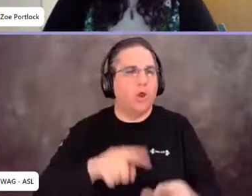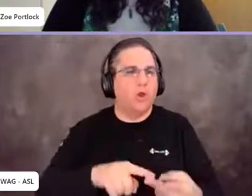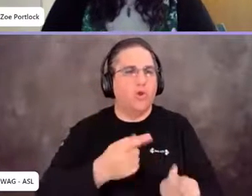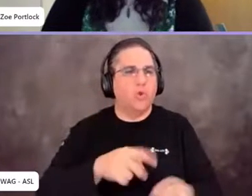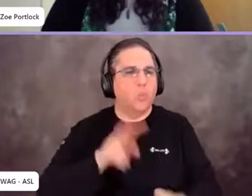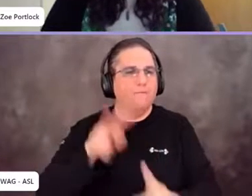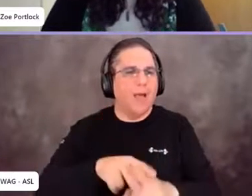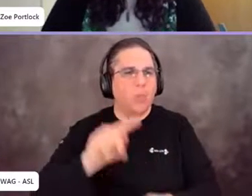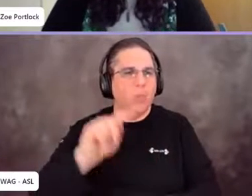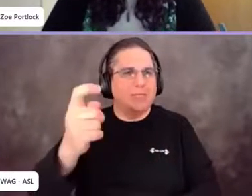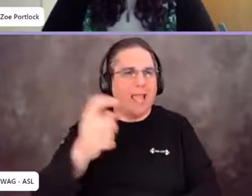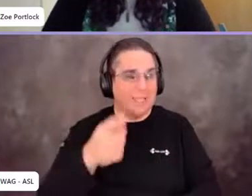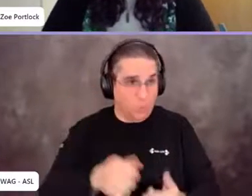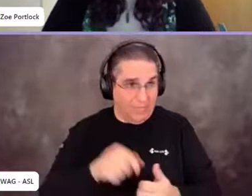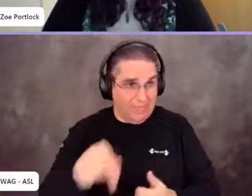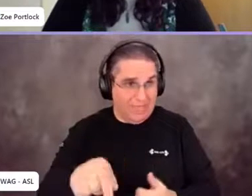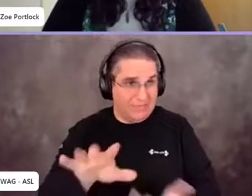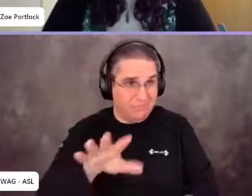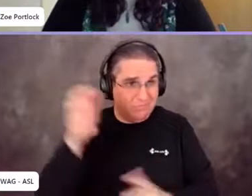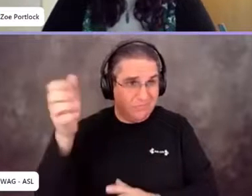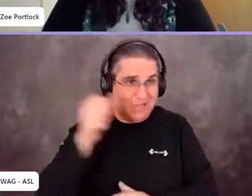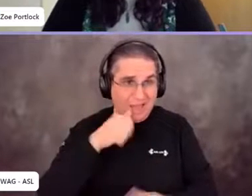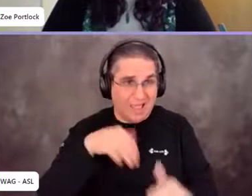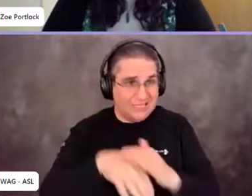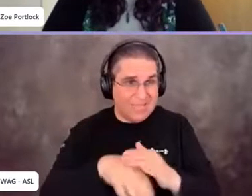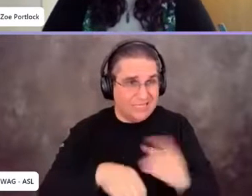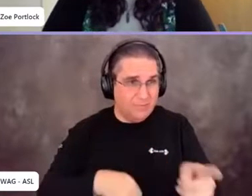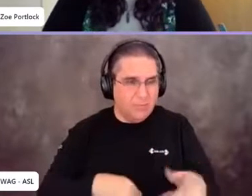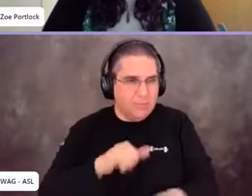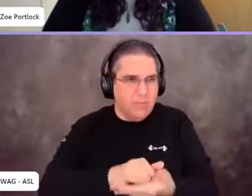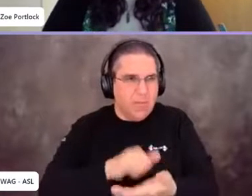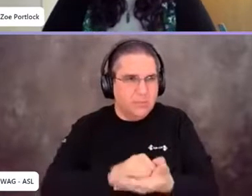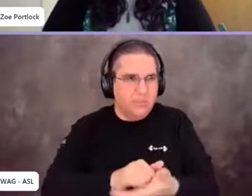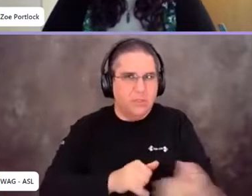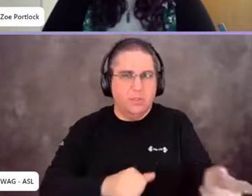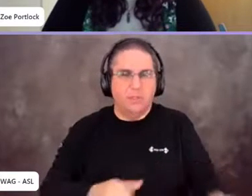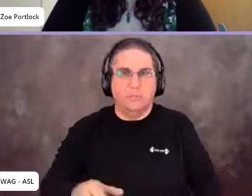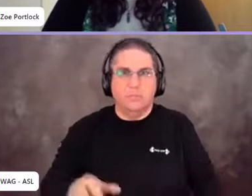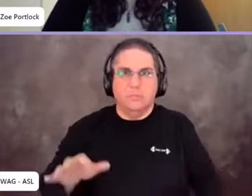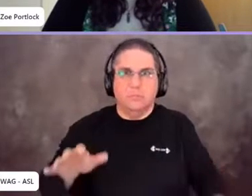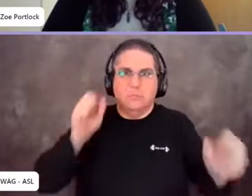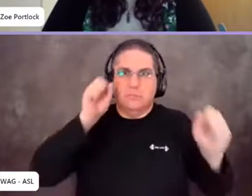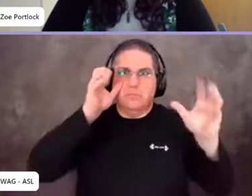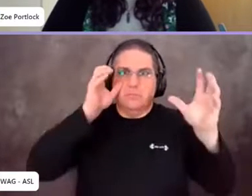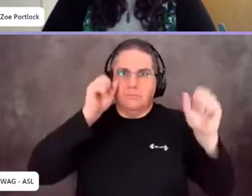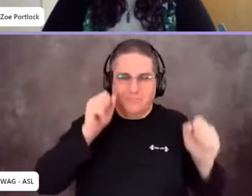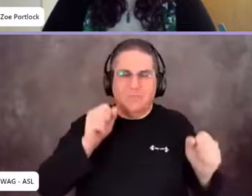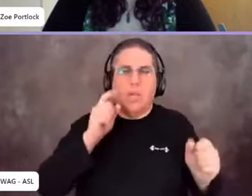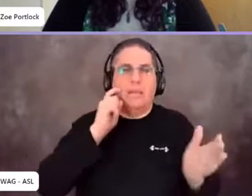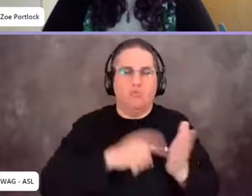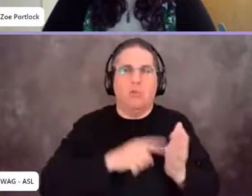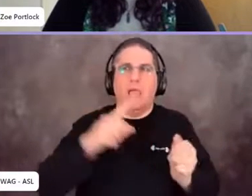highlighting this information, these actions, contacting your doctor, filing your docsis,